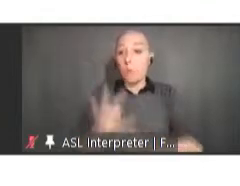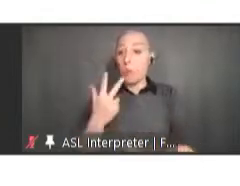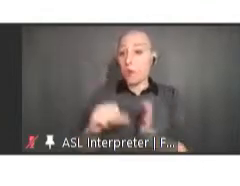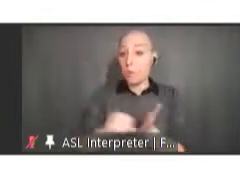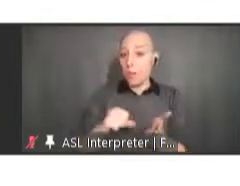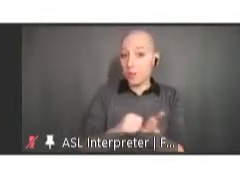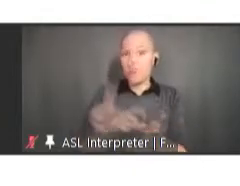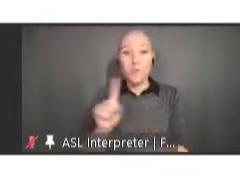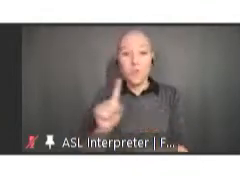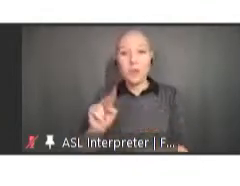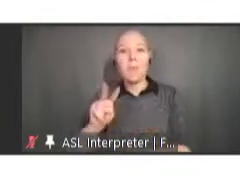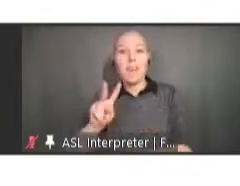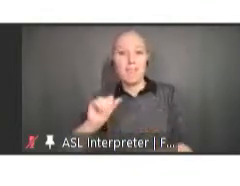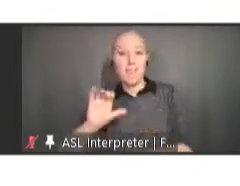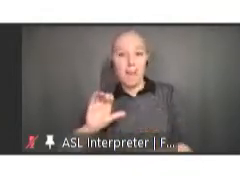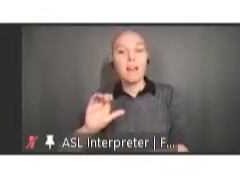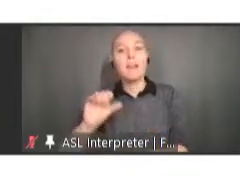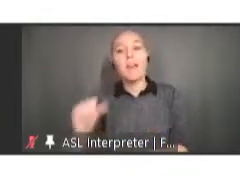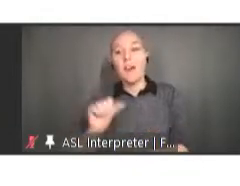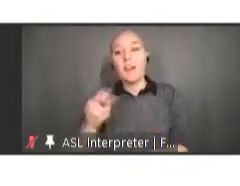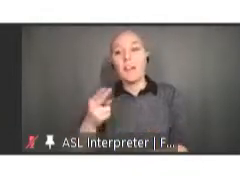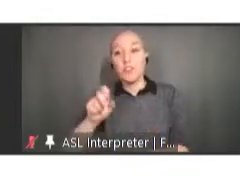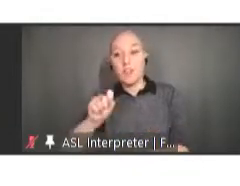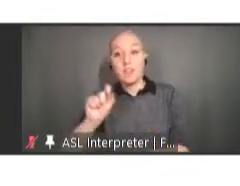And Ann will then distribute those to all of the committee members.